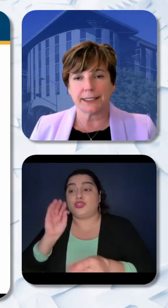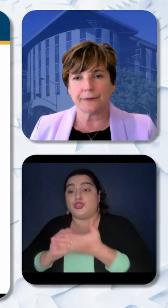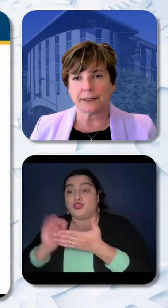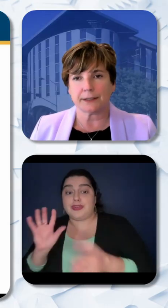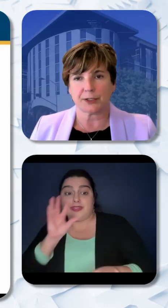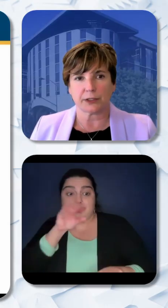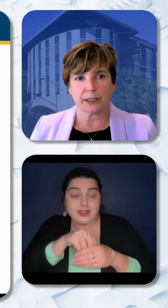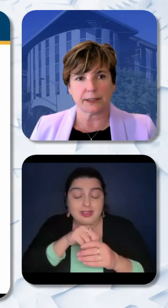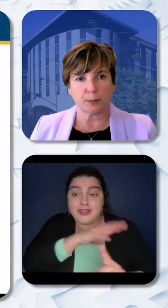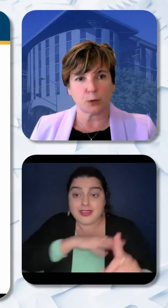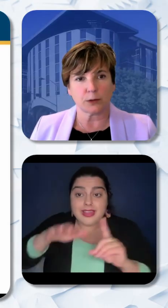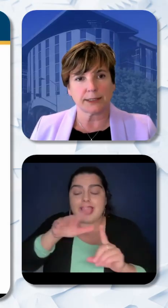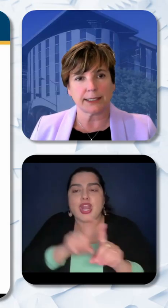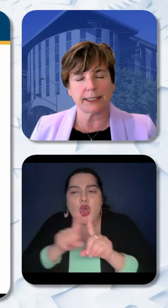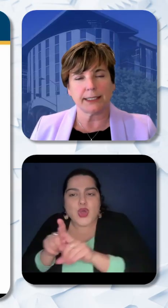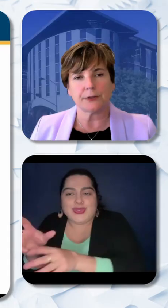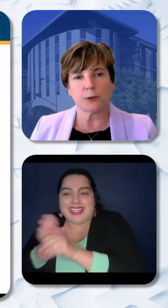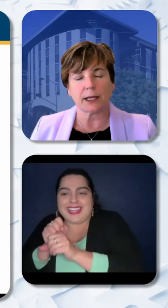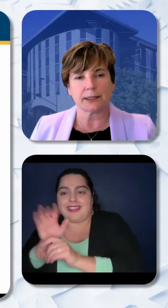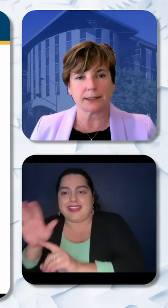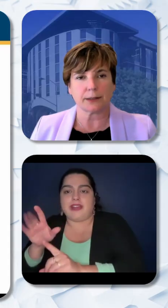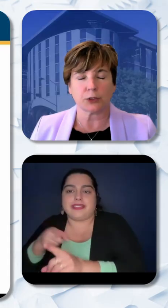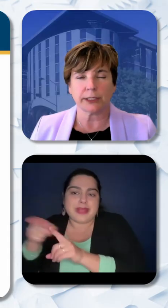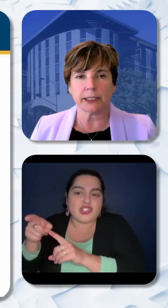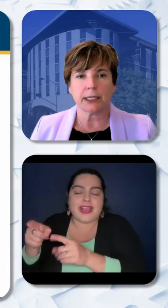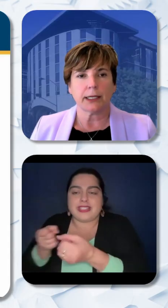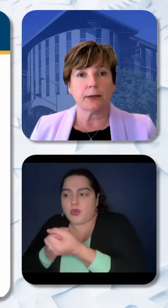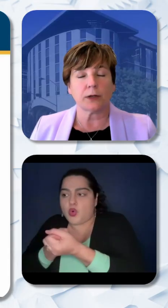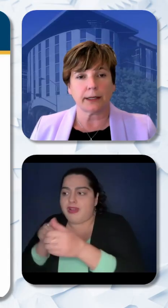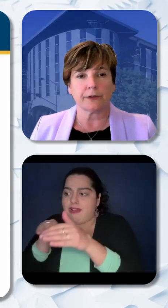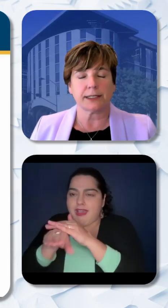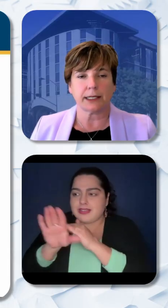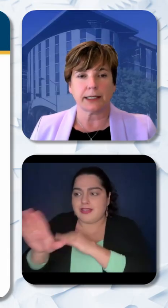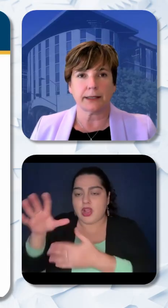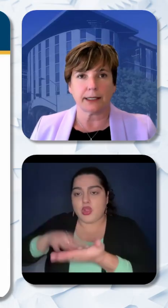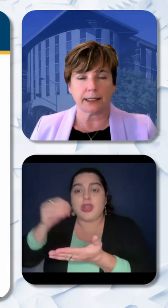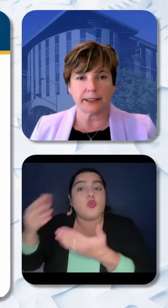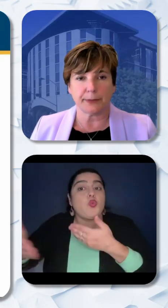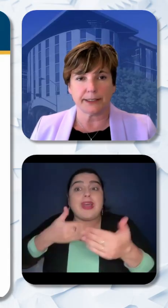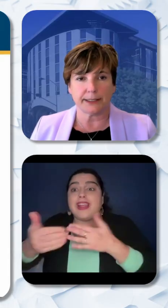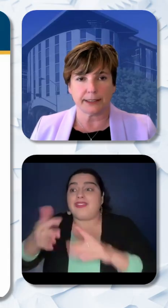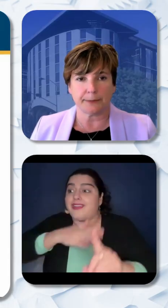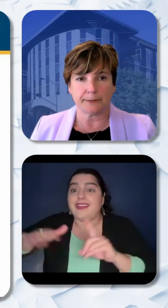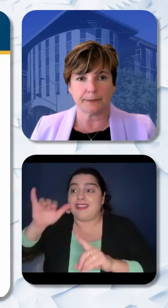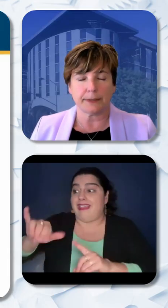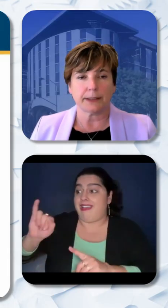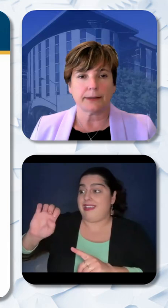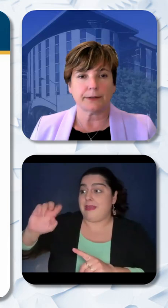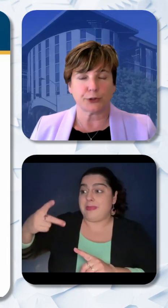receiving the specialized supports they need to access learning in whatever setting the IEP team